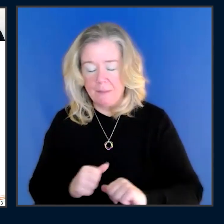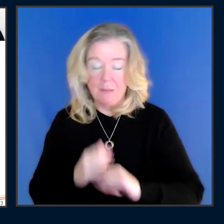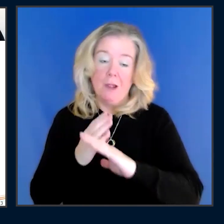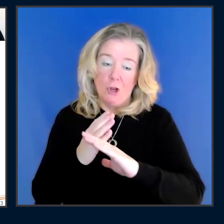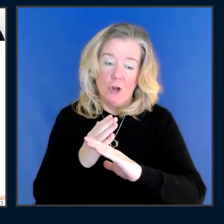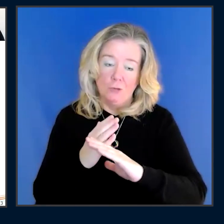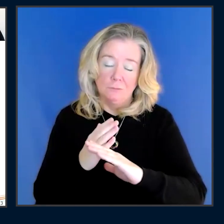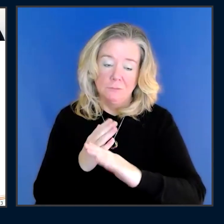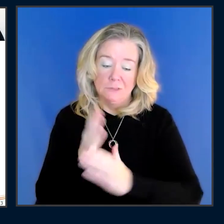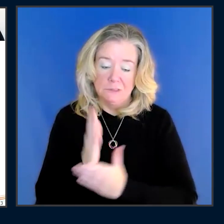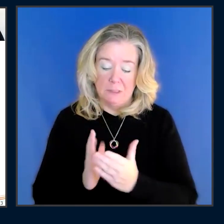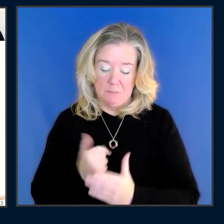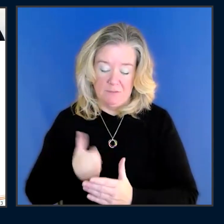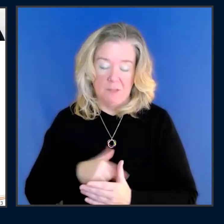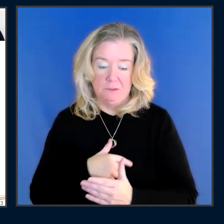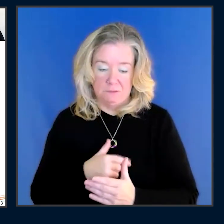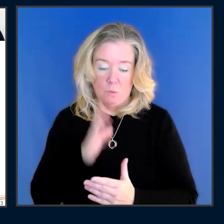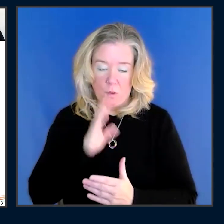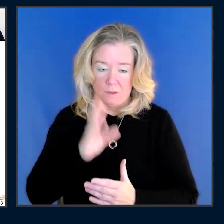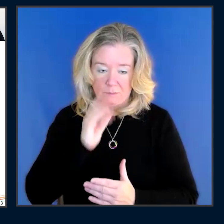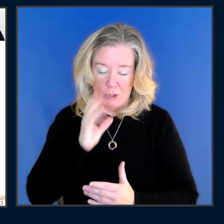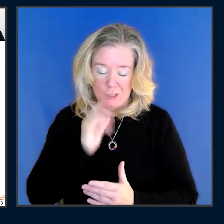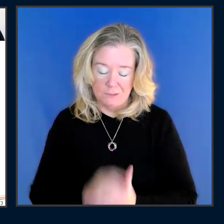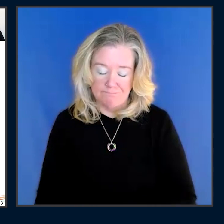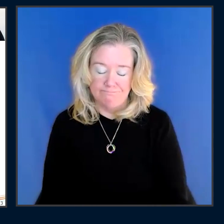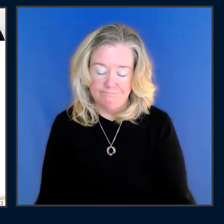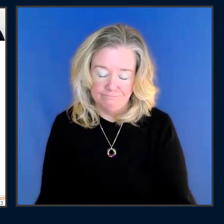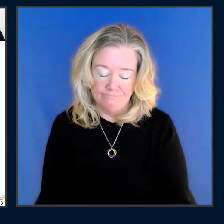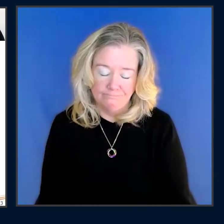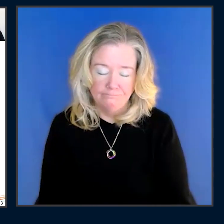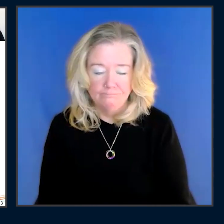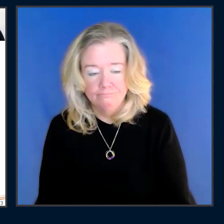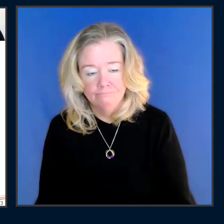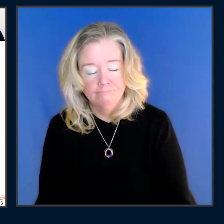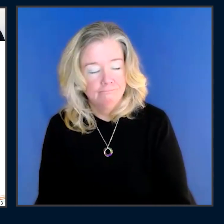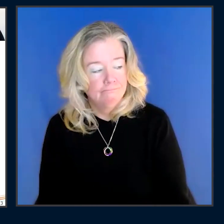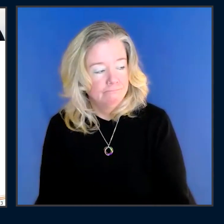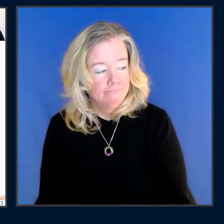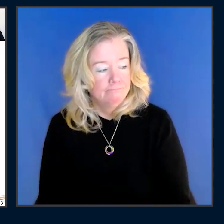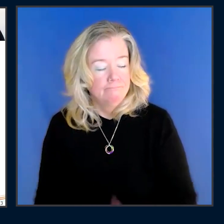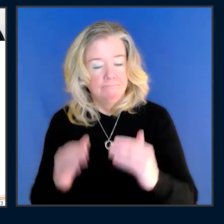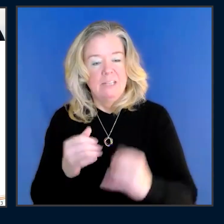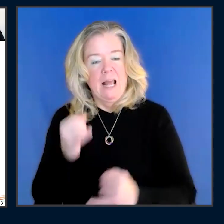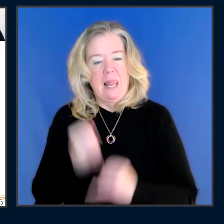can really be a barrier that some of us experience.